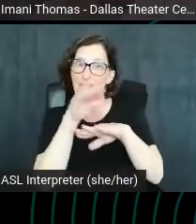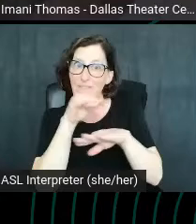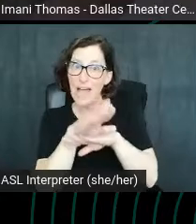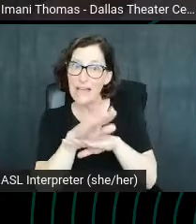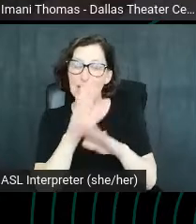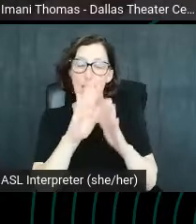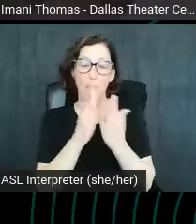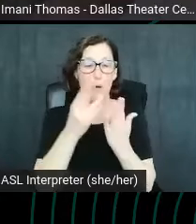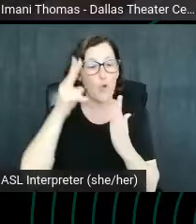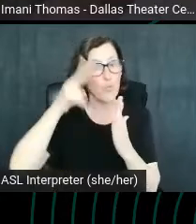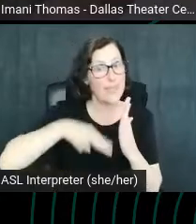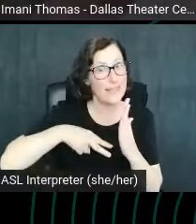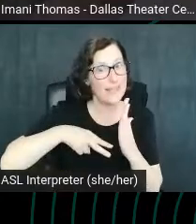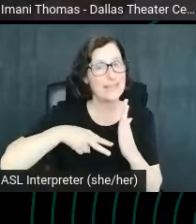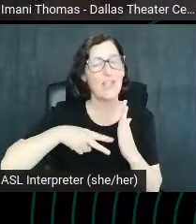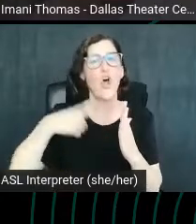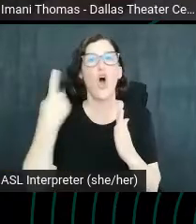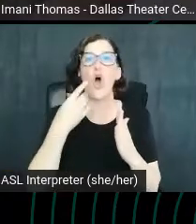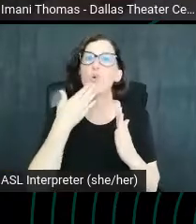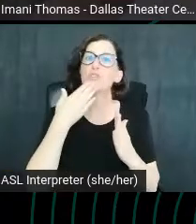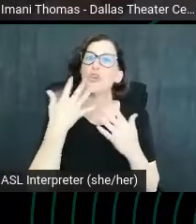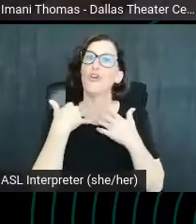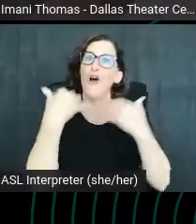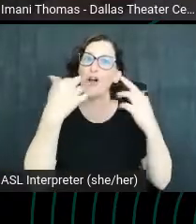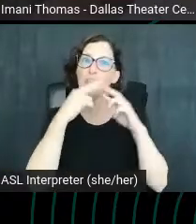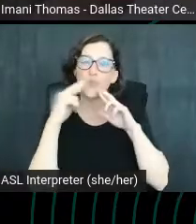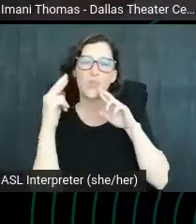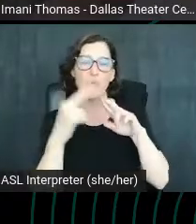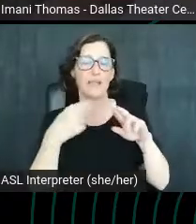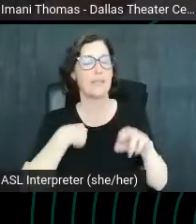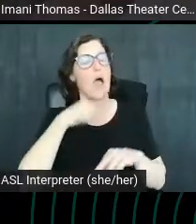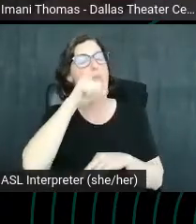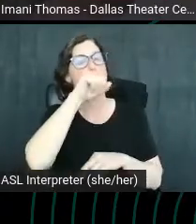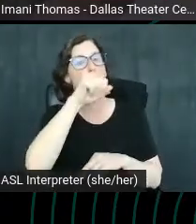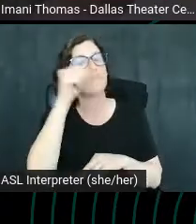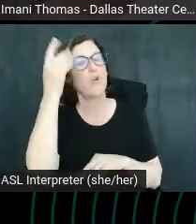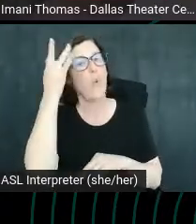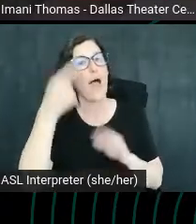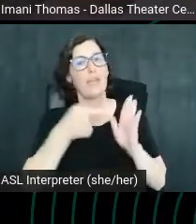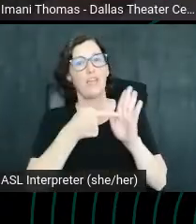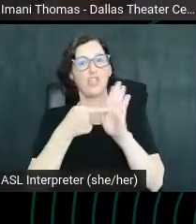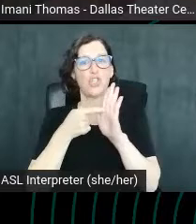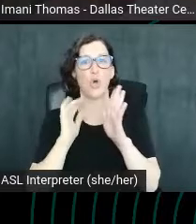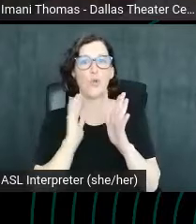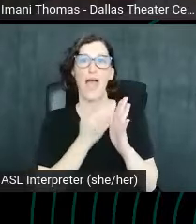We always had a great audience response, and what I loved about this series was that it showcased our growth as an organization,